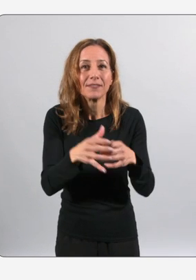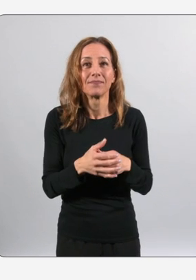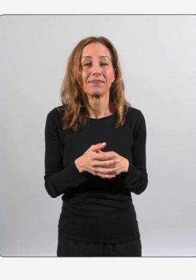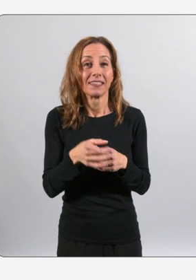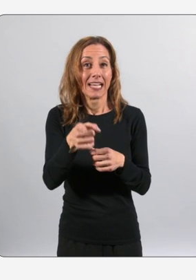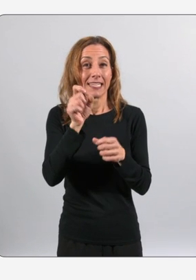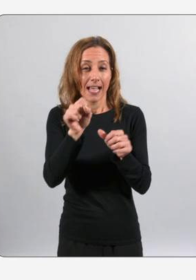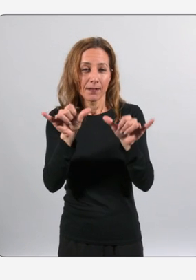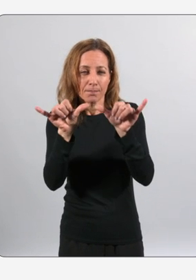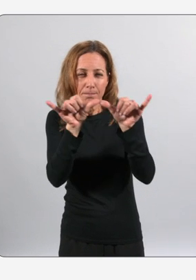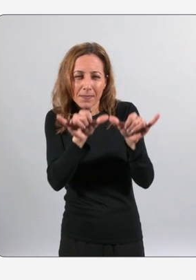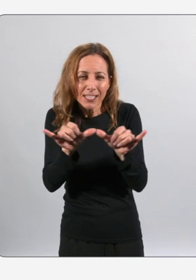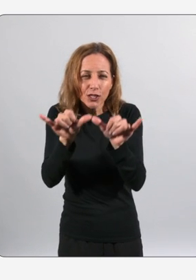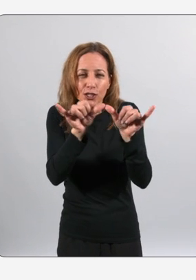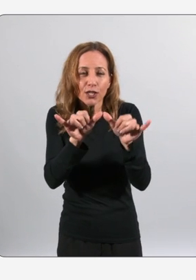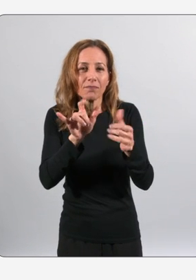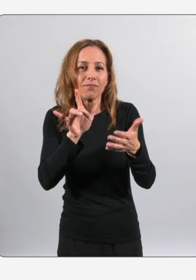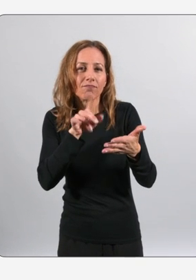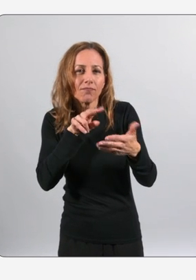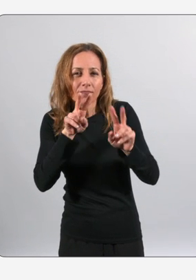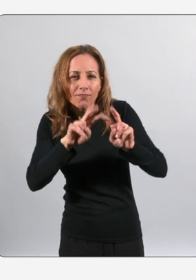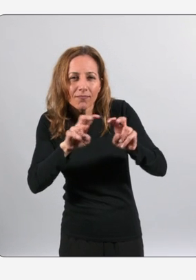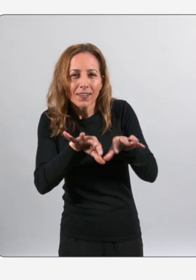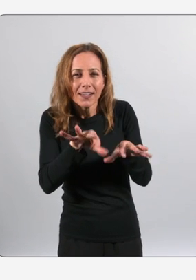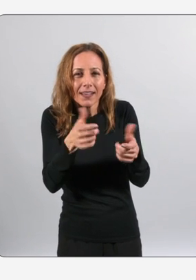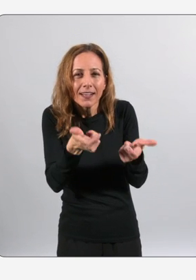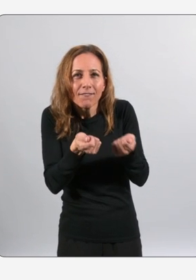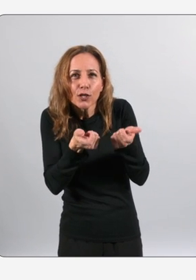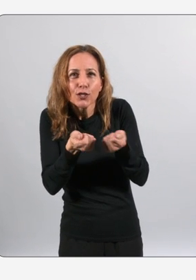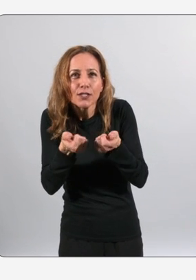Of course, you'll be able to measure conversions, but you're not just limited to that.